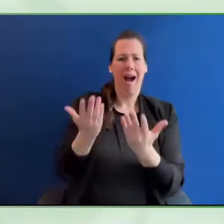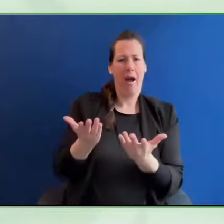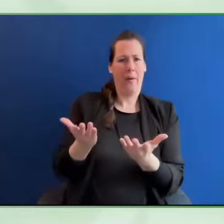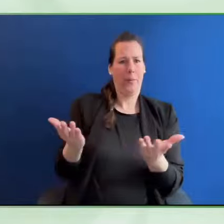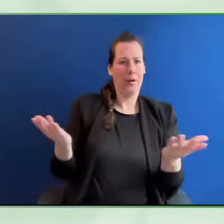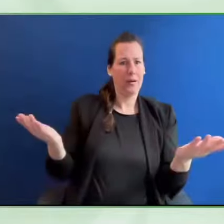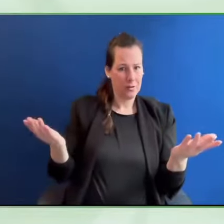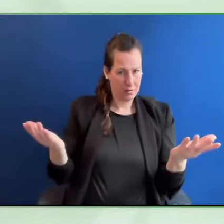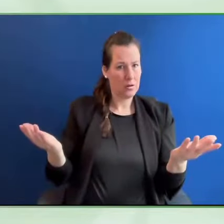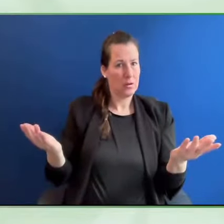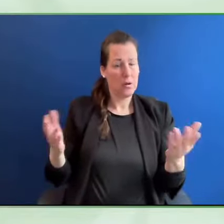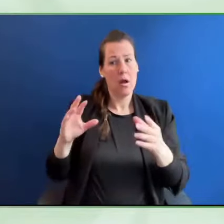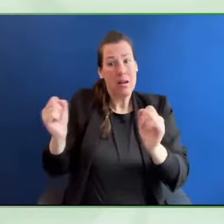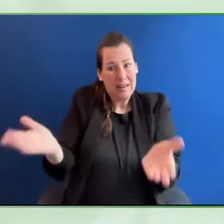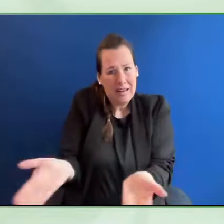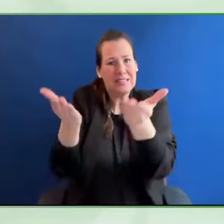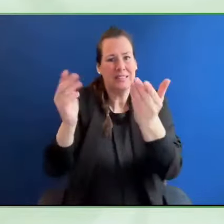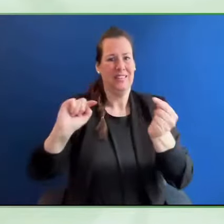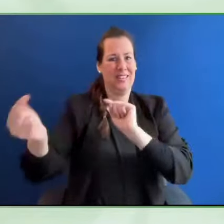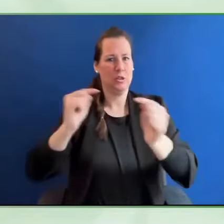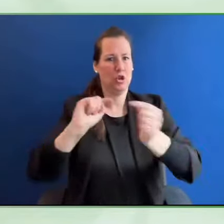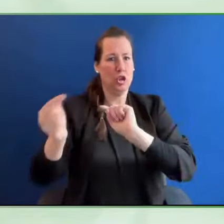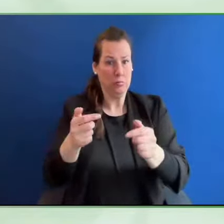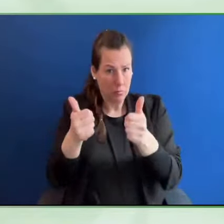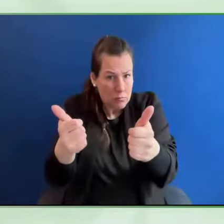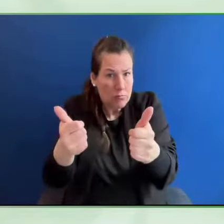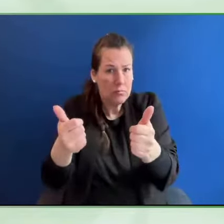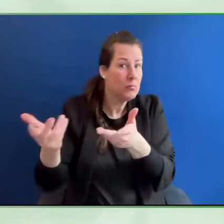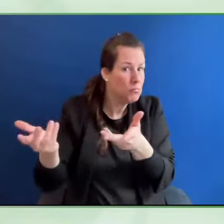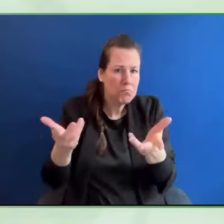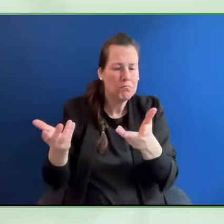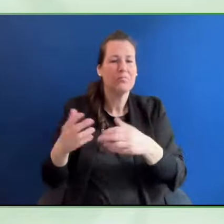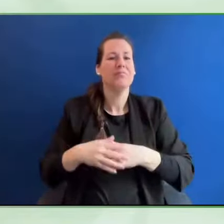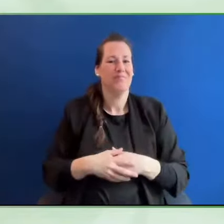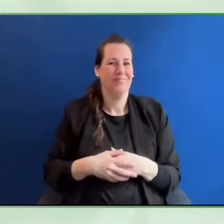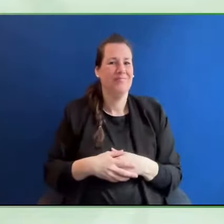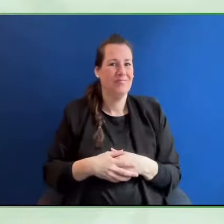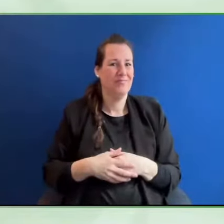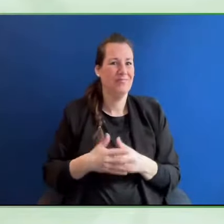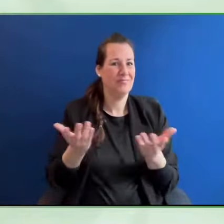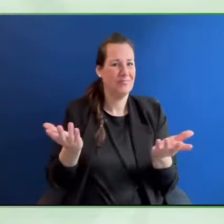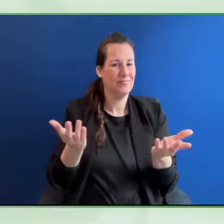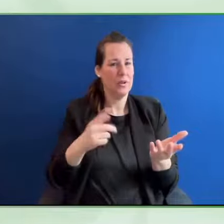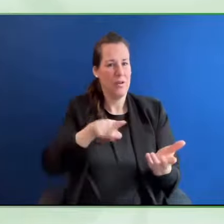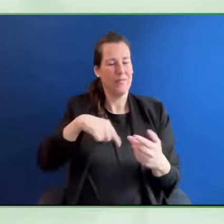The issue is that local regional authorities don't do that we are trying to change that.